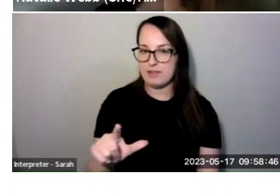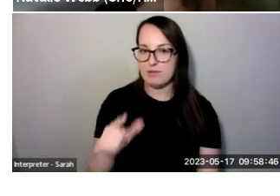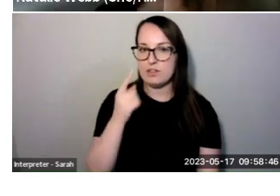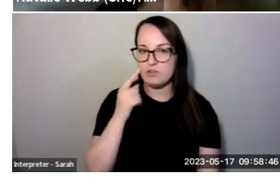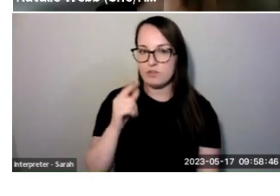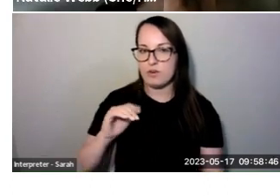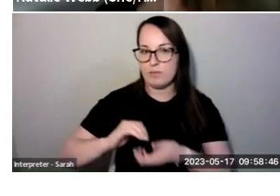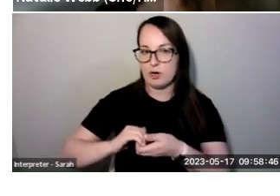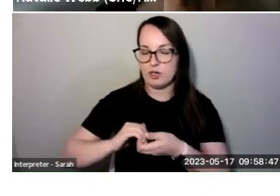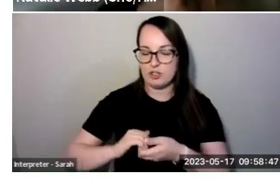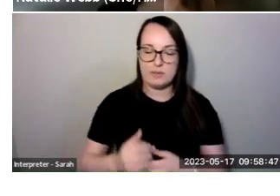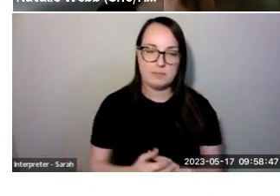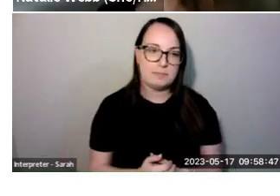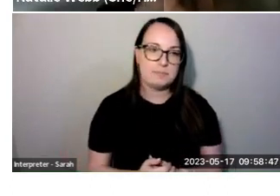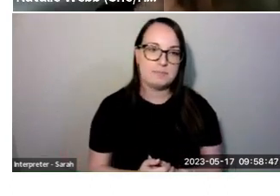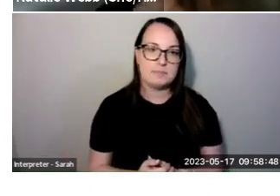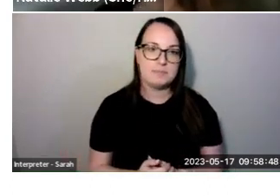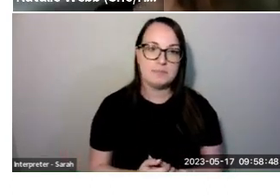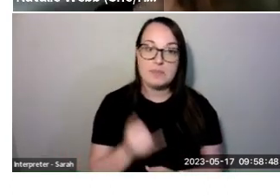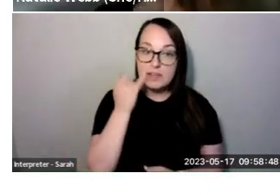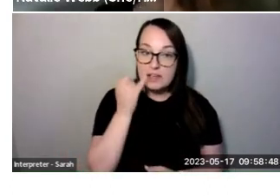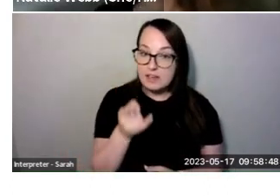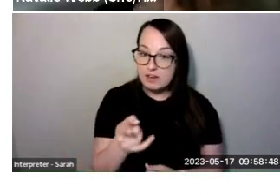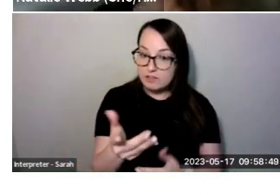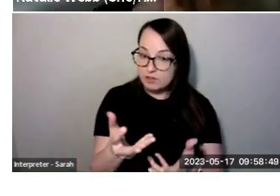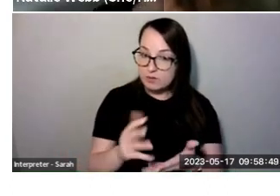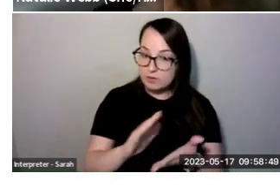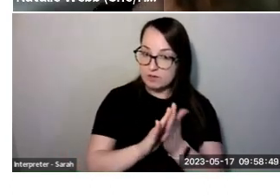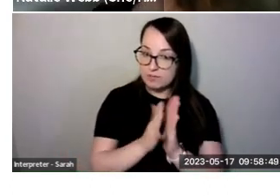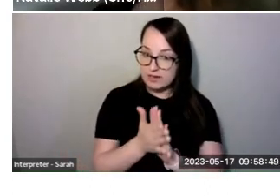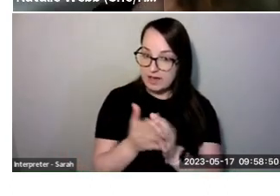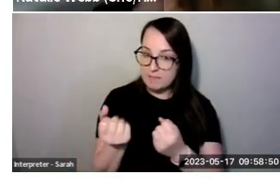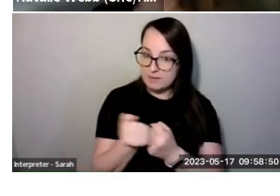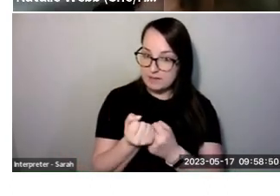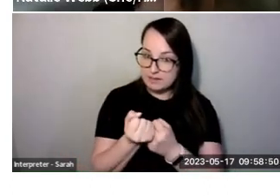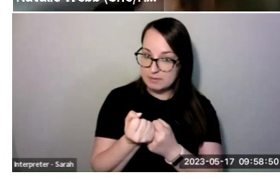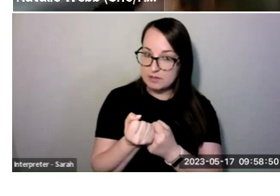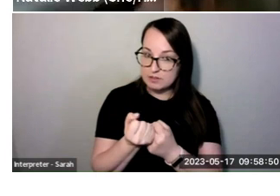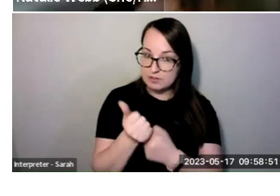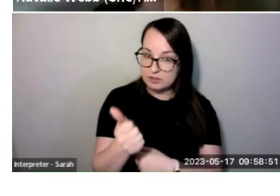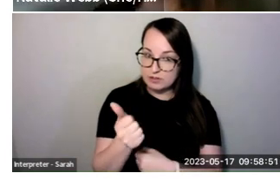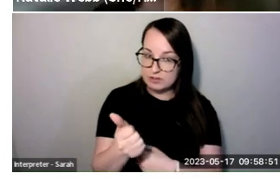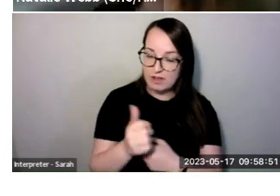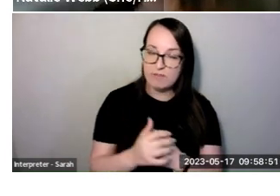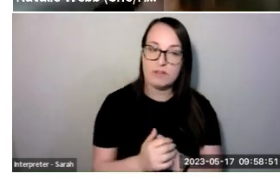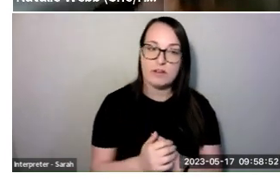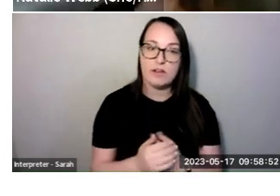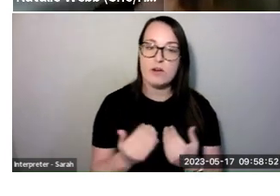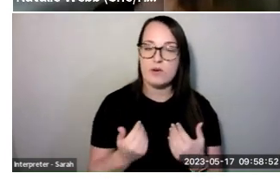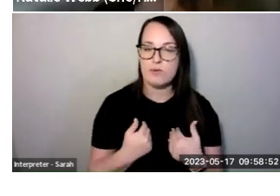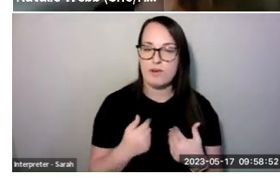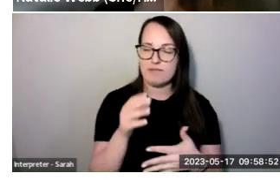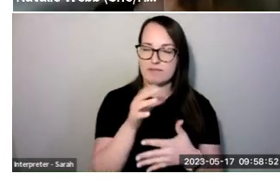lighthouse for the blind St. Louis, for their continued partnership. If you would like to become a